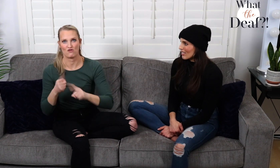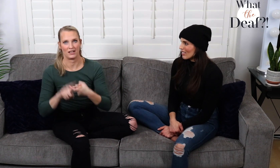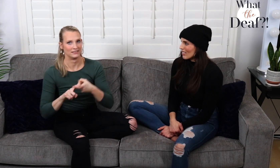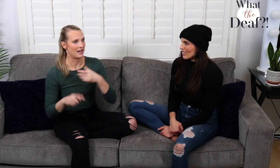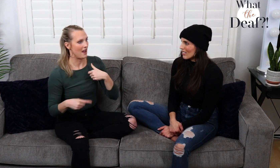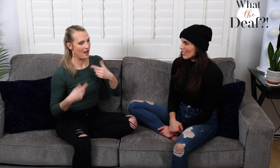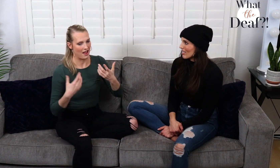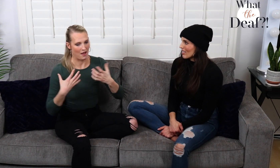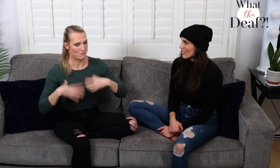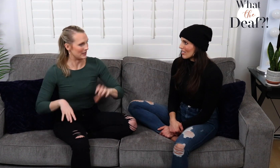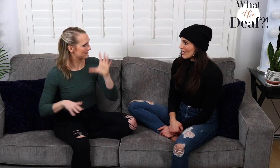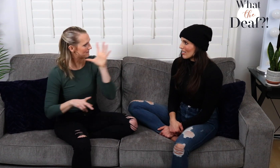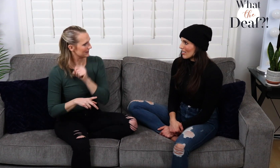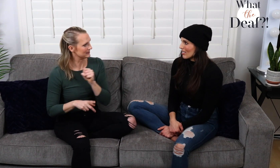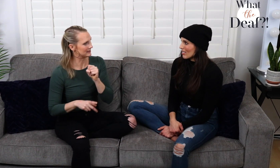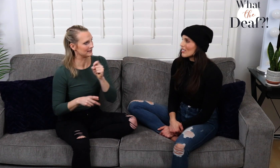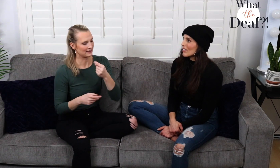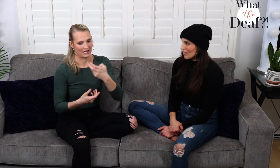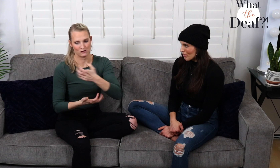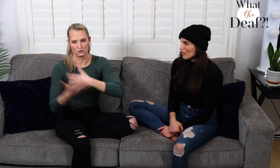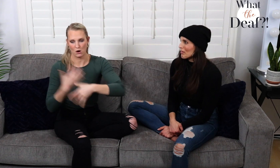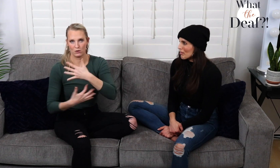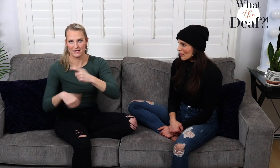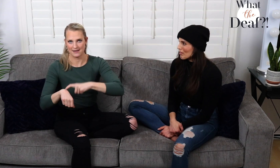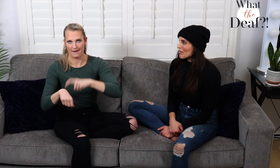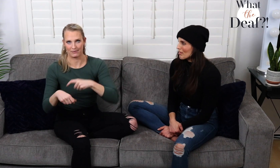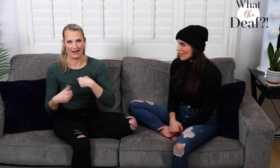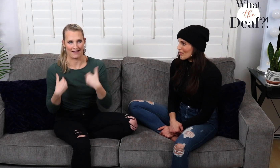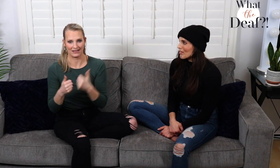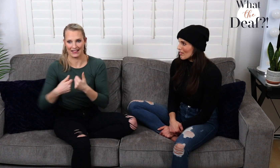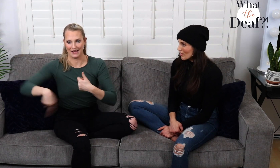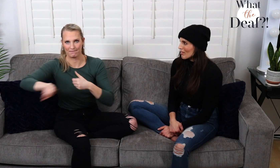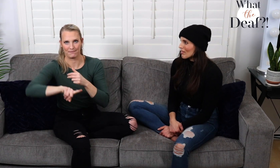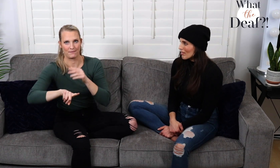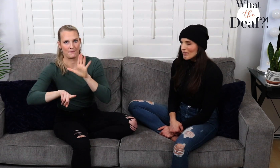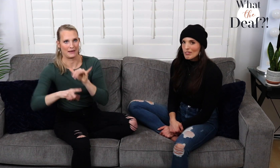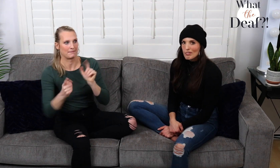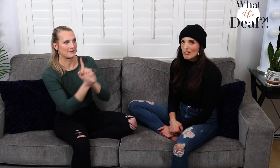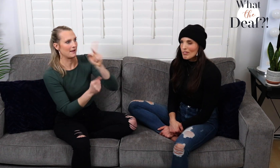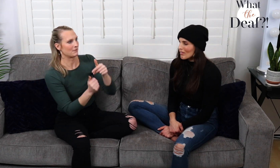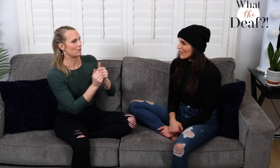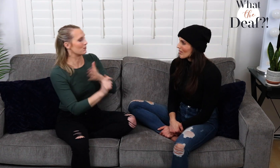and I didn't want to miss out on those social time that I get with them to meet up with my cousin